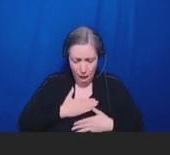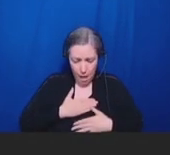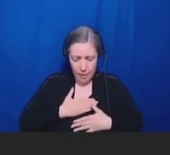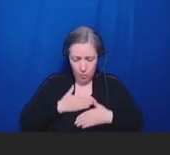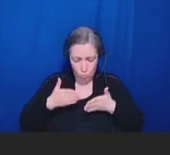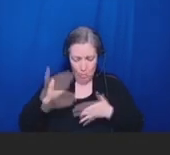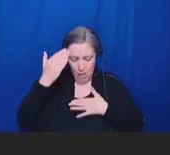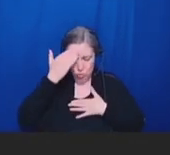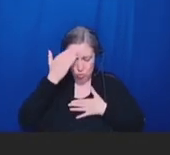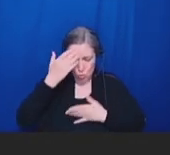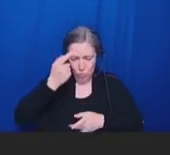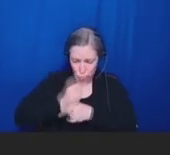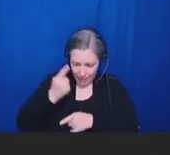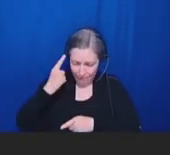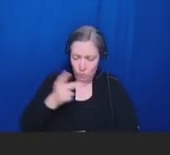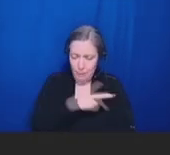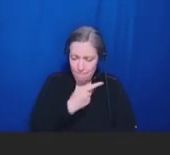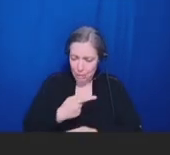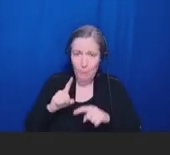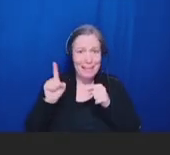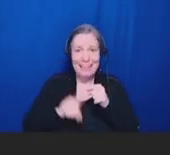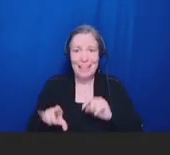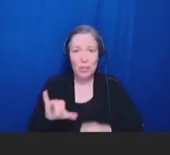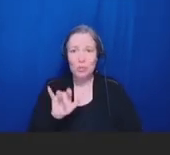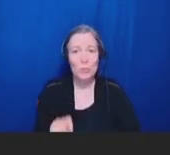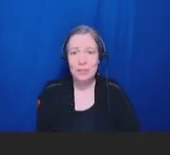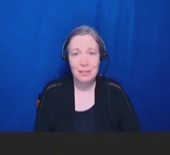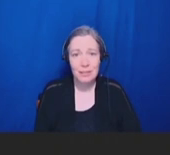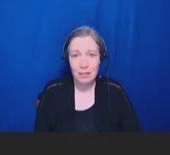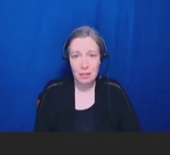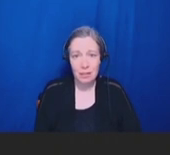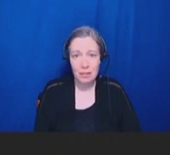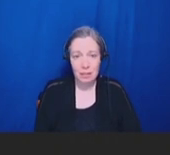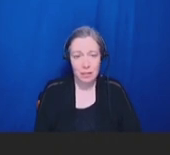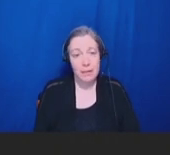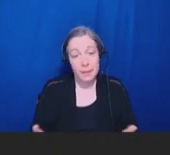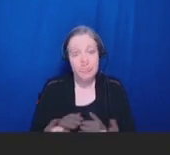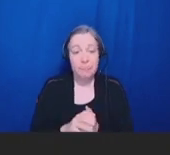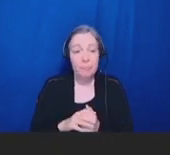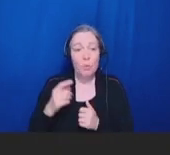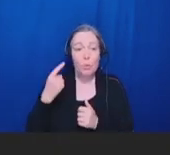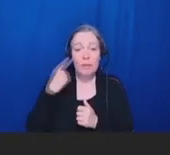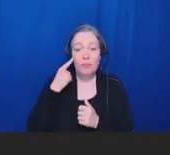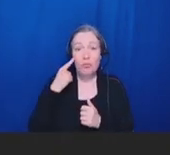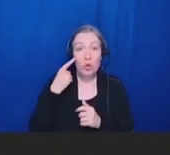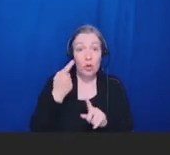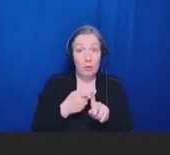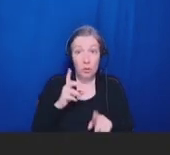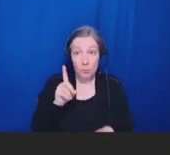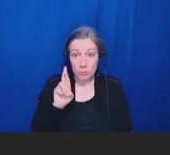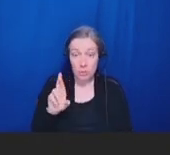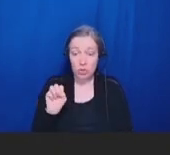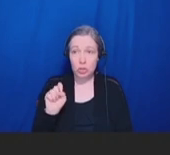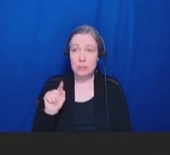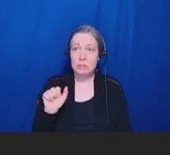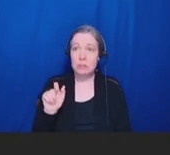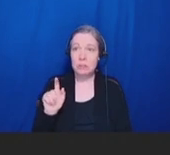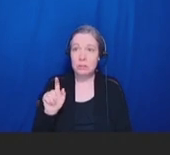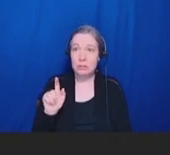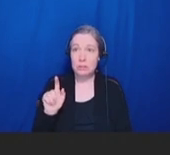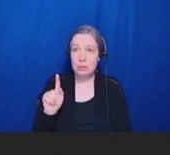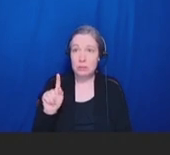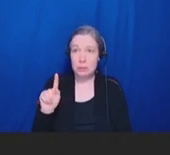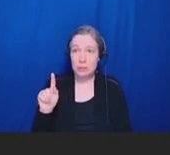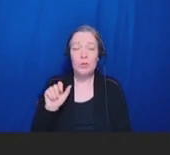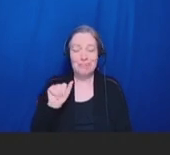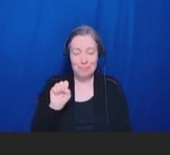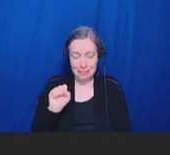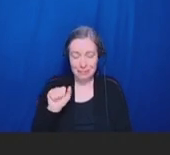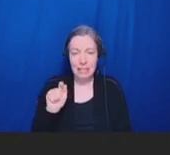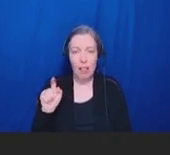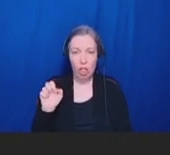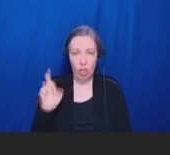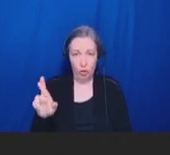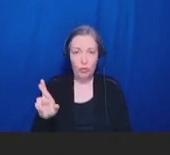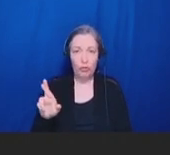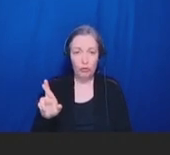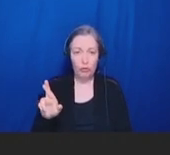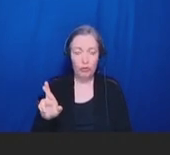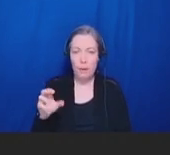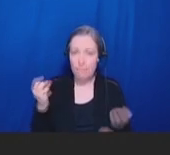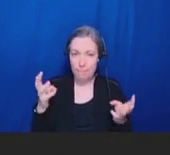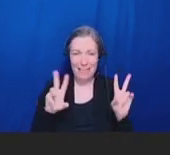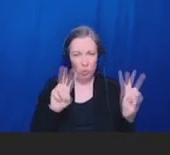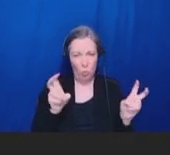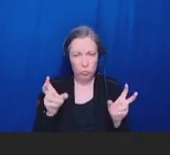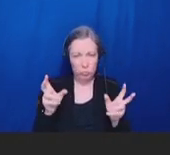And so, we've heard a lot, we heard from Dr. Sattler some of the quotes already from clinicians.